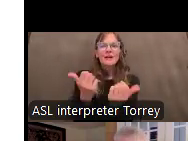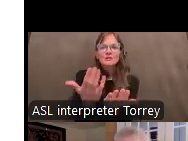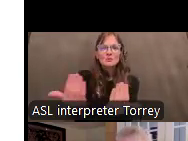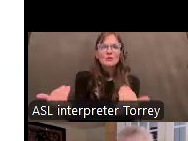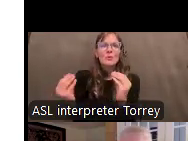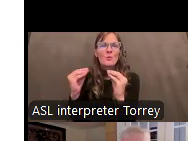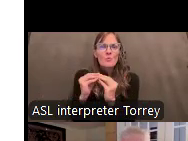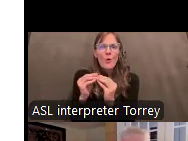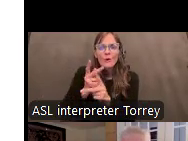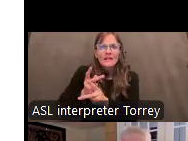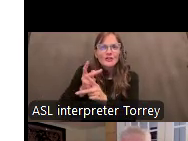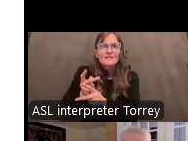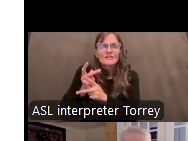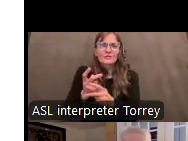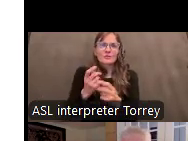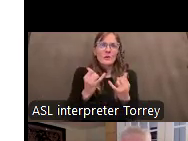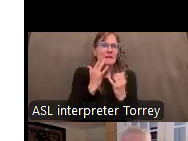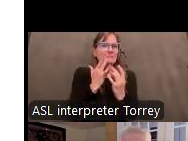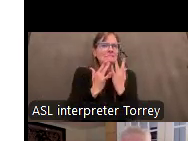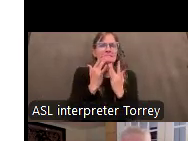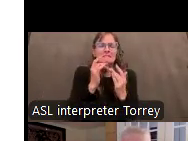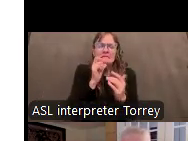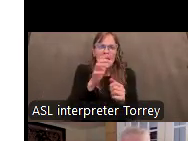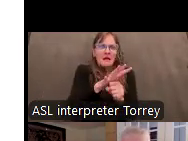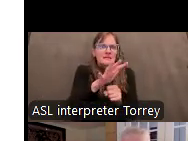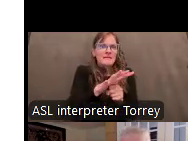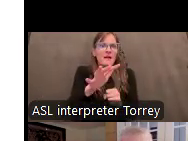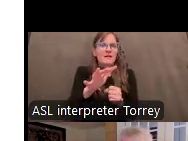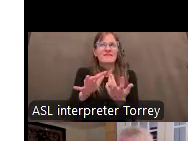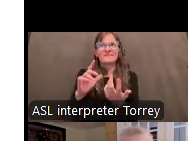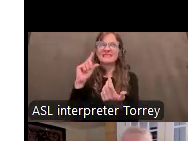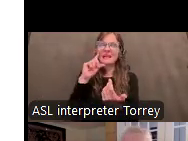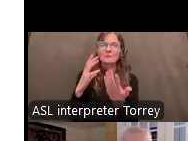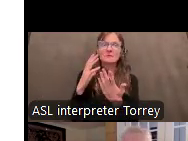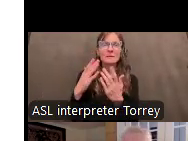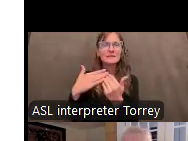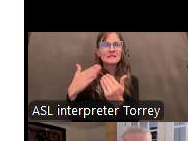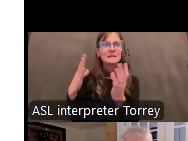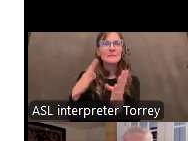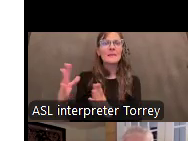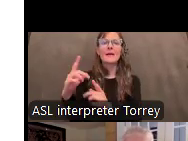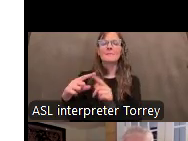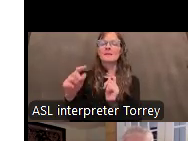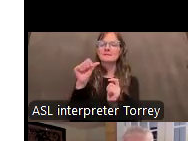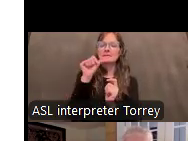Sounds easy, it's a little tricky. And to find people who have this compassion